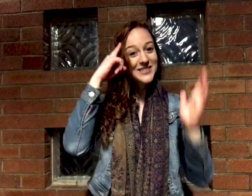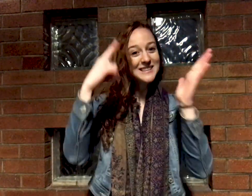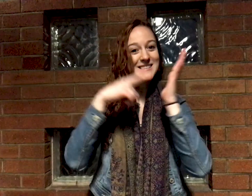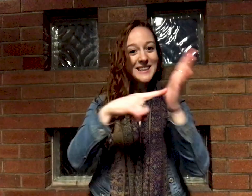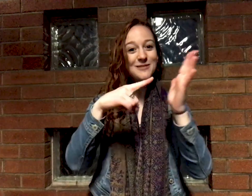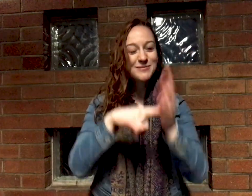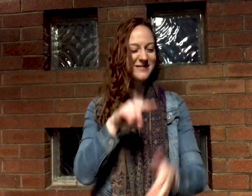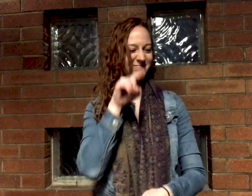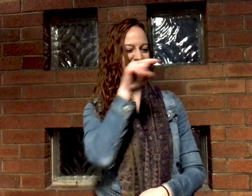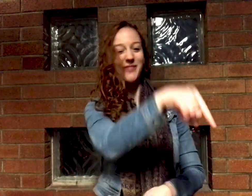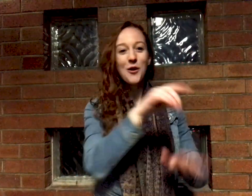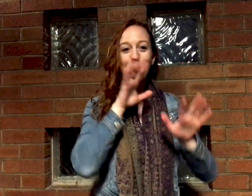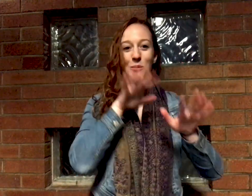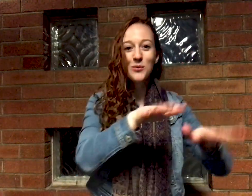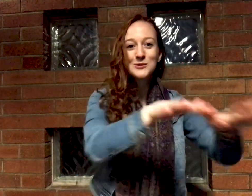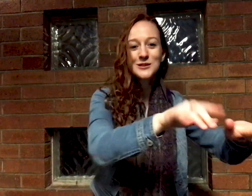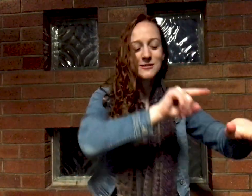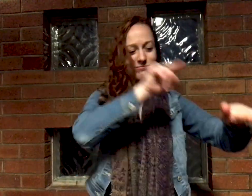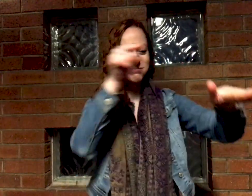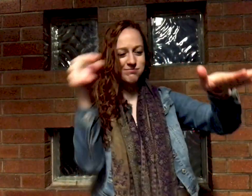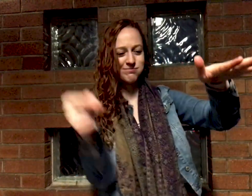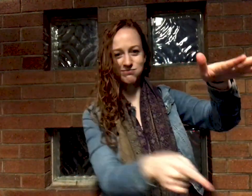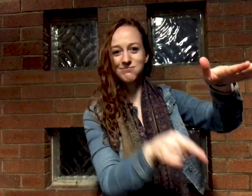Let’s use life in the ocean as an example.